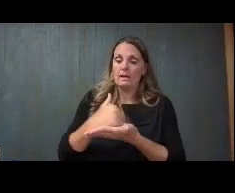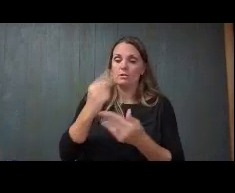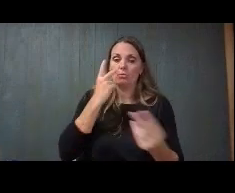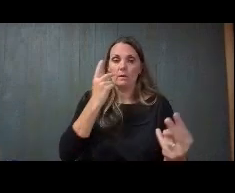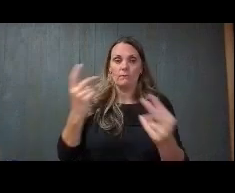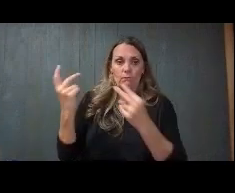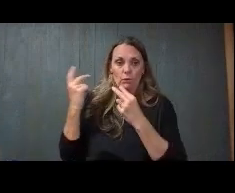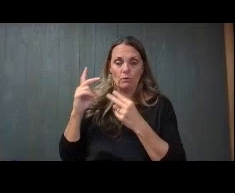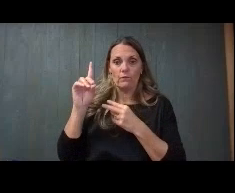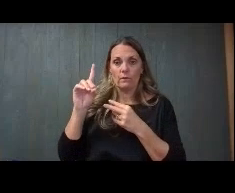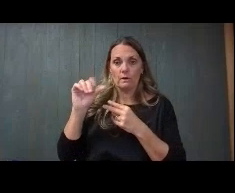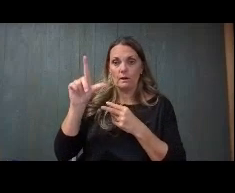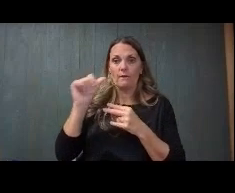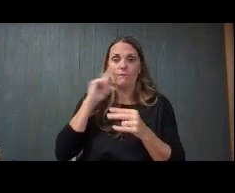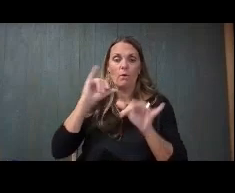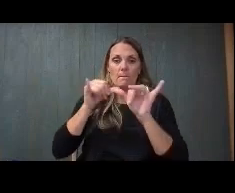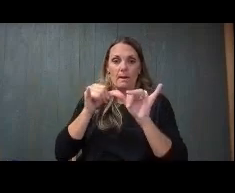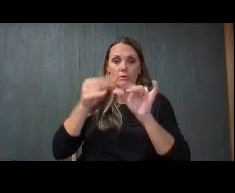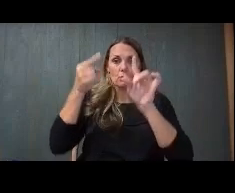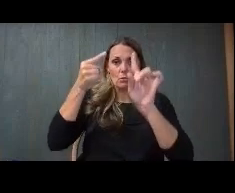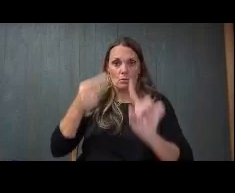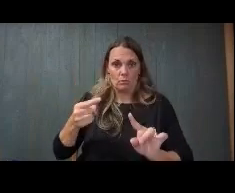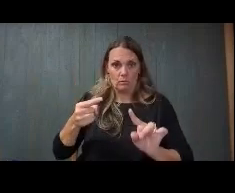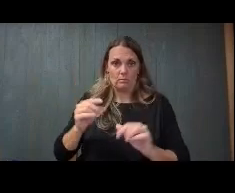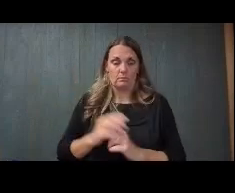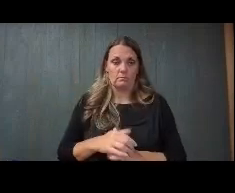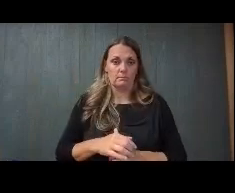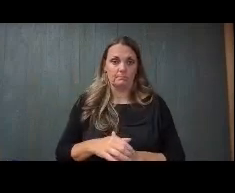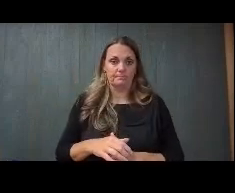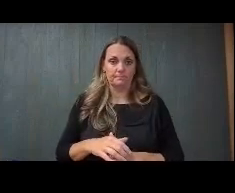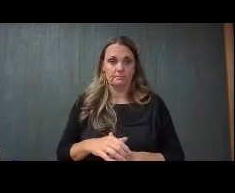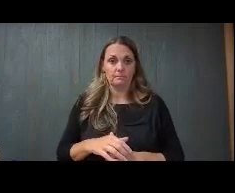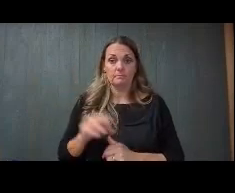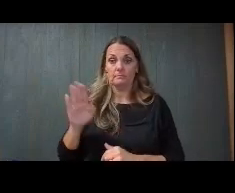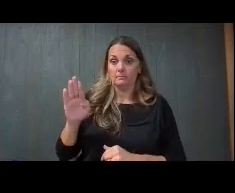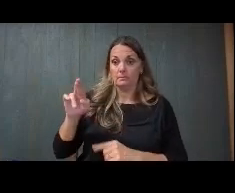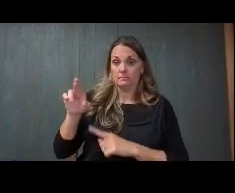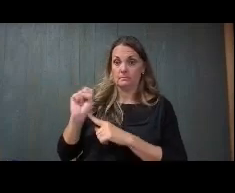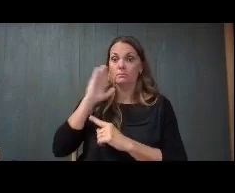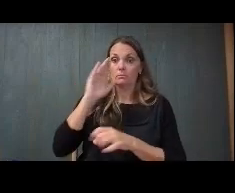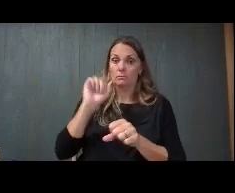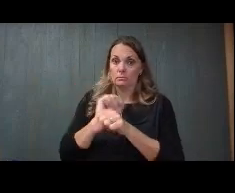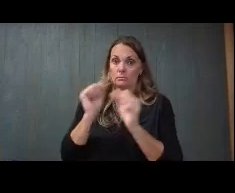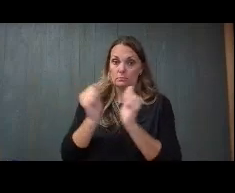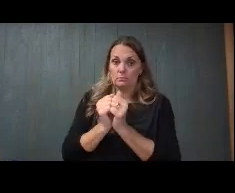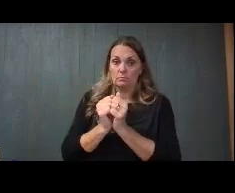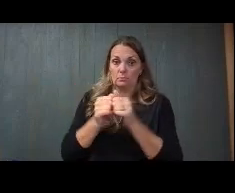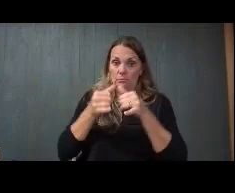for measurable objectives and outcomes. The Hours will work with awarded KPIs to establish